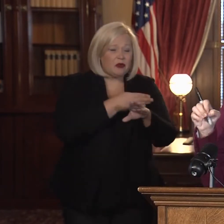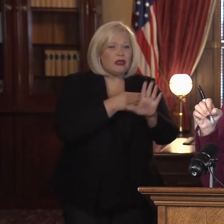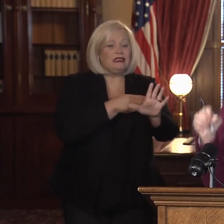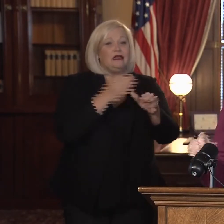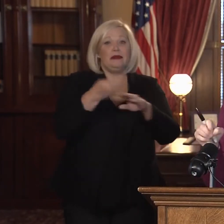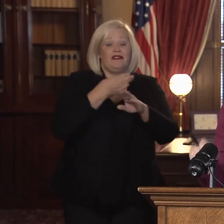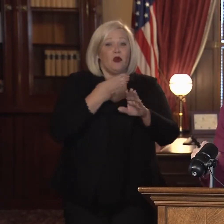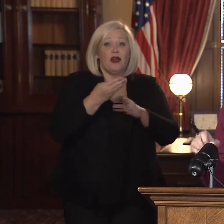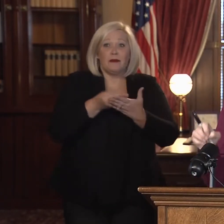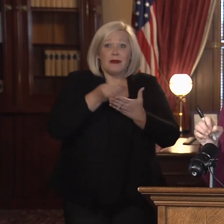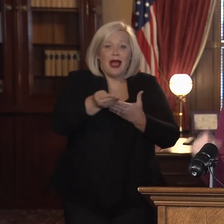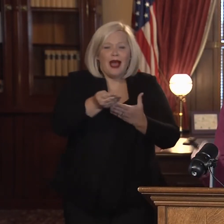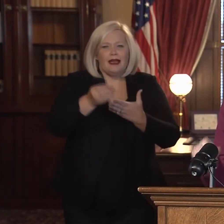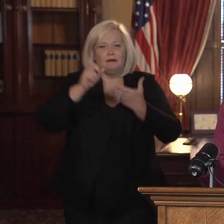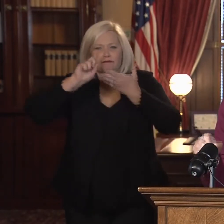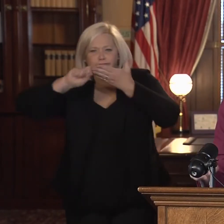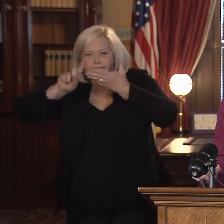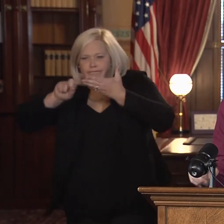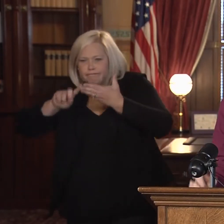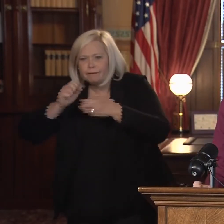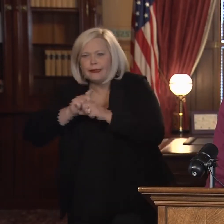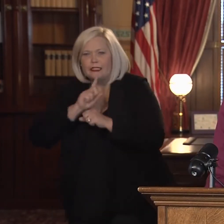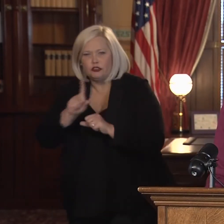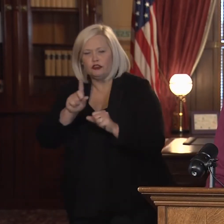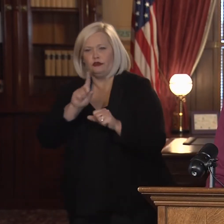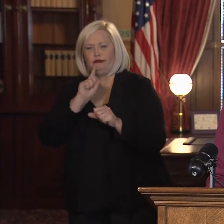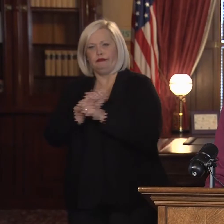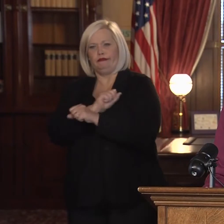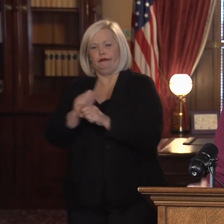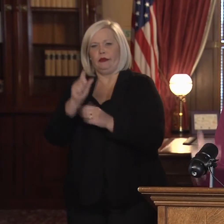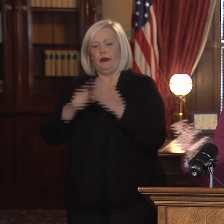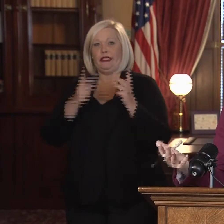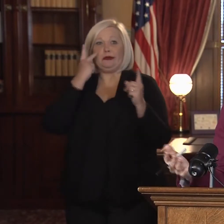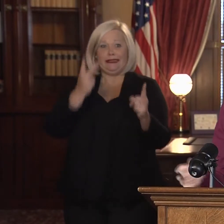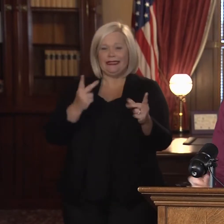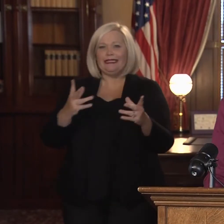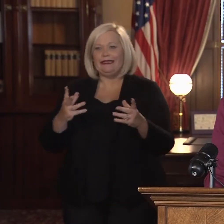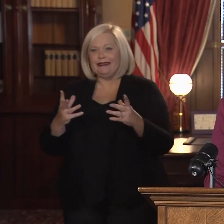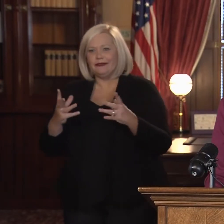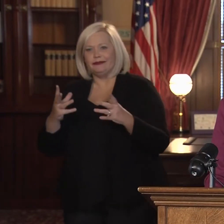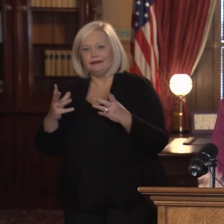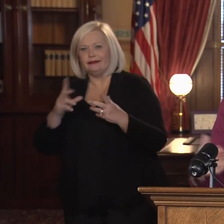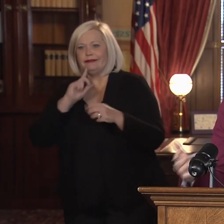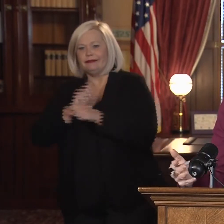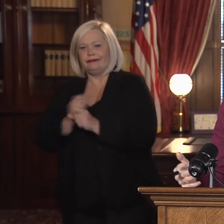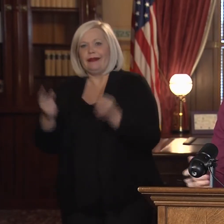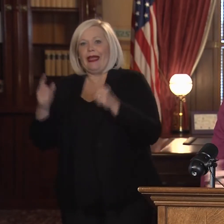YOU'RE DEALING WITH A REPUTABLE VENDOR. IF YOU NEVER HEARD OF THEM AND YOU'RE LIKE, THAT'S A CUTE SWEATER AND DO A LITTLE ONLINE